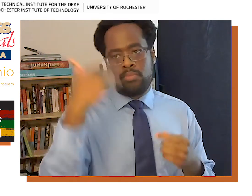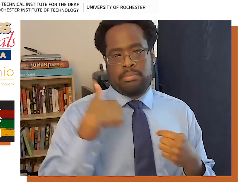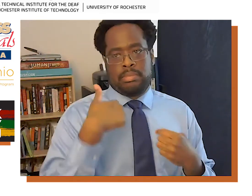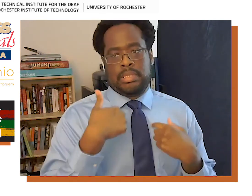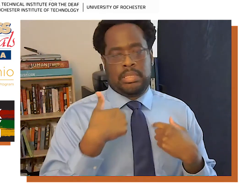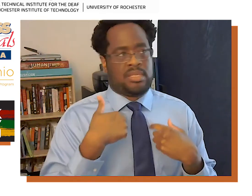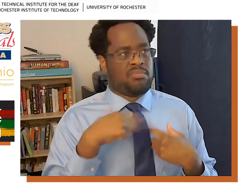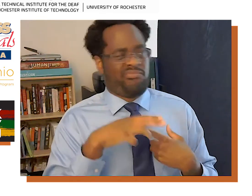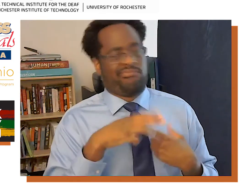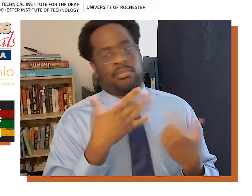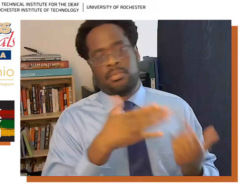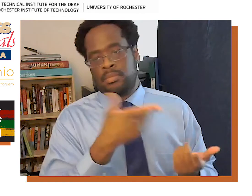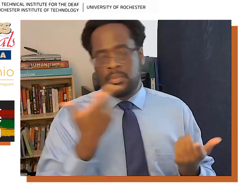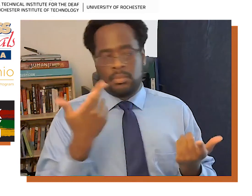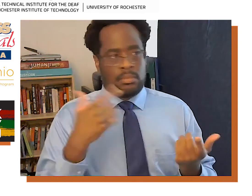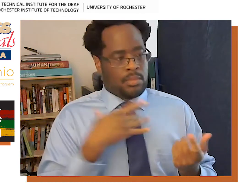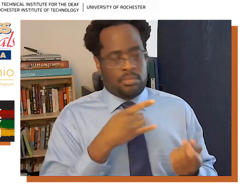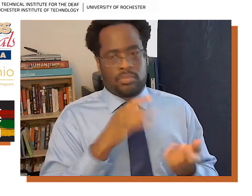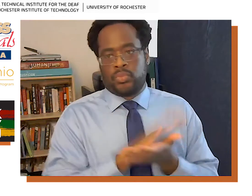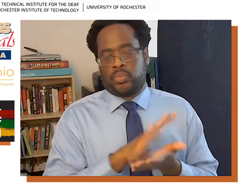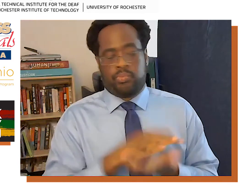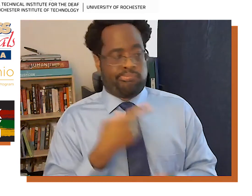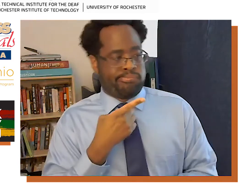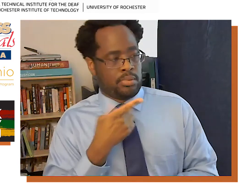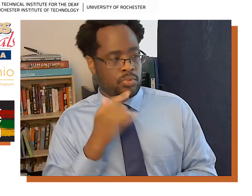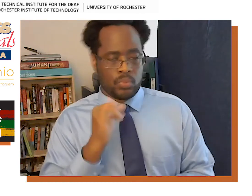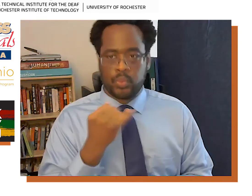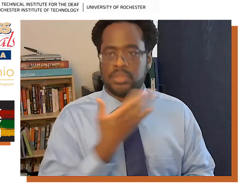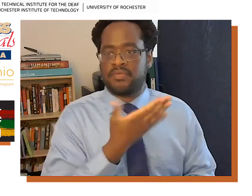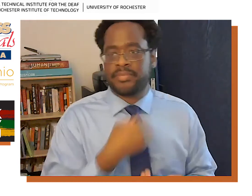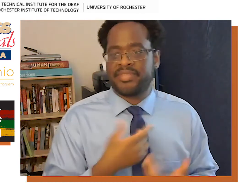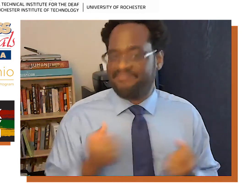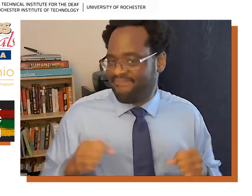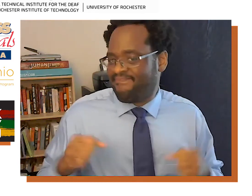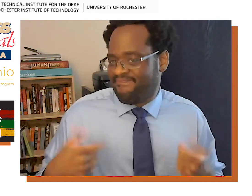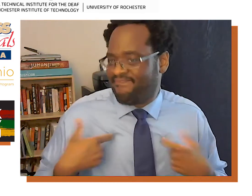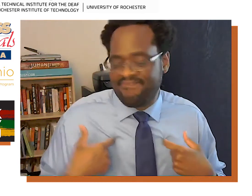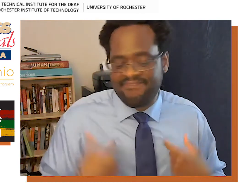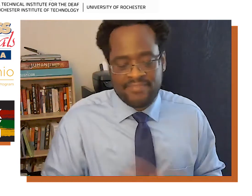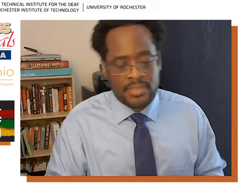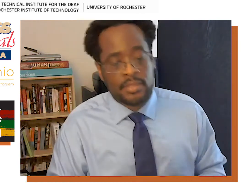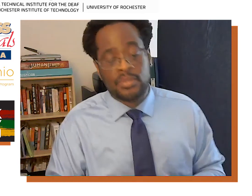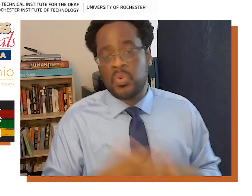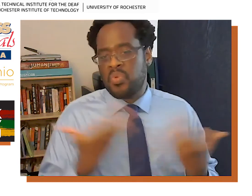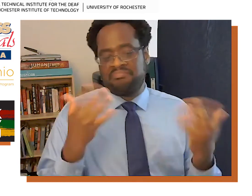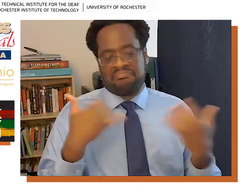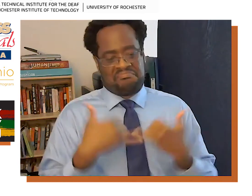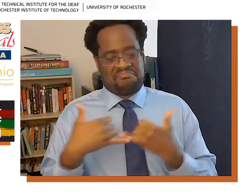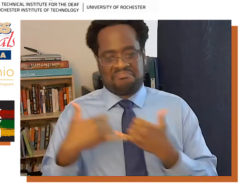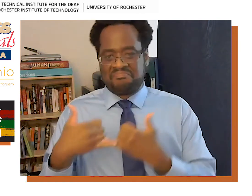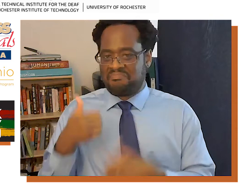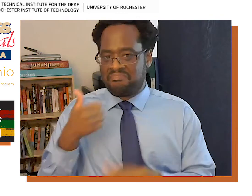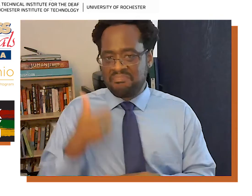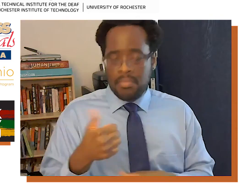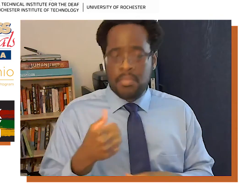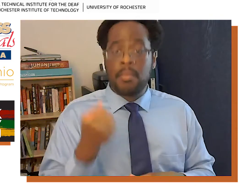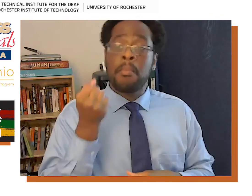and so other students knew me as, you know, being the one who likes school, and I did. I enjoyed school, so I won several different awards.